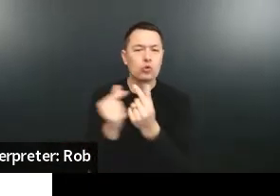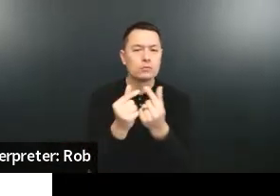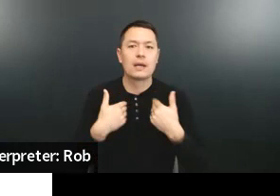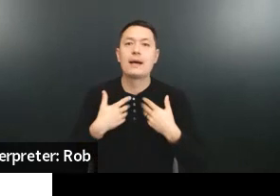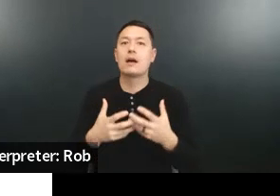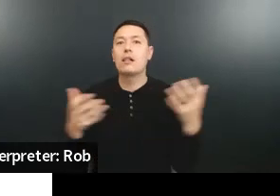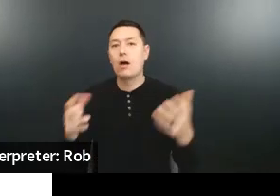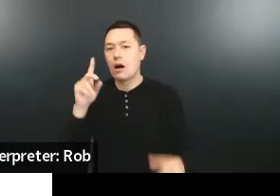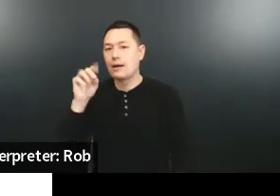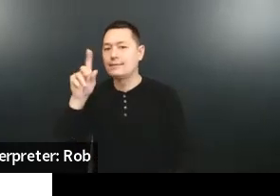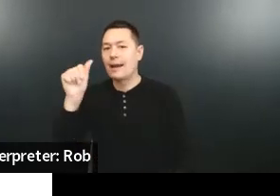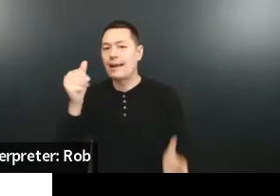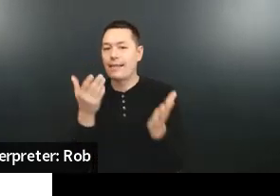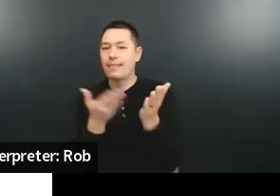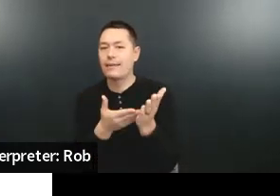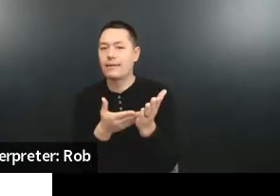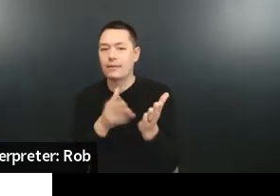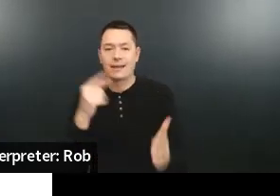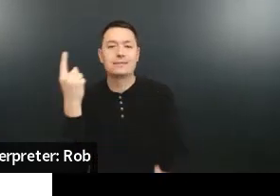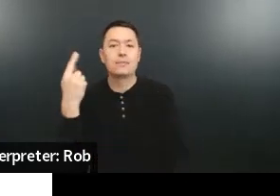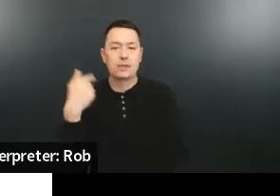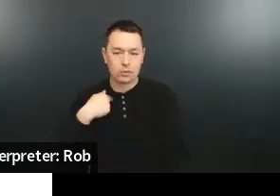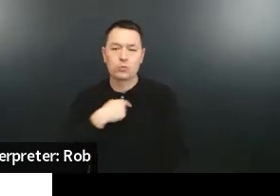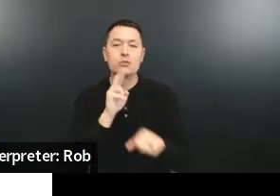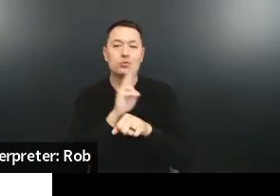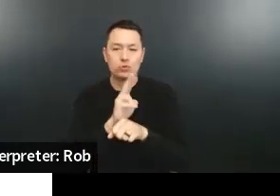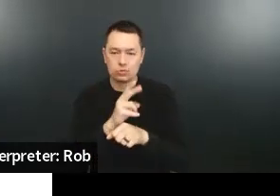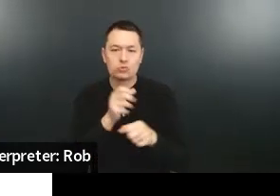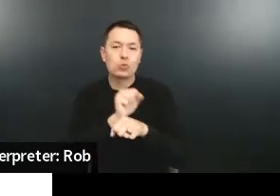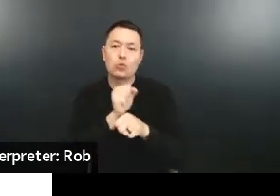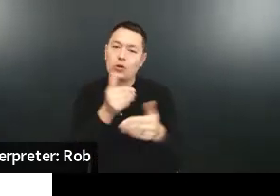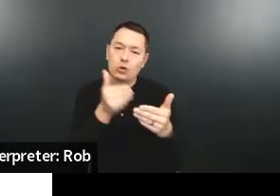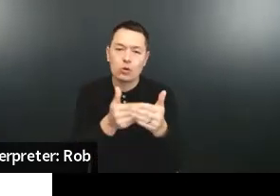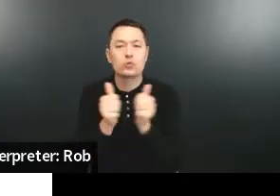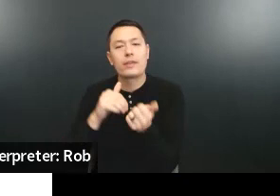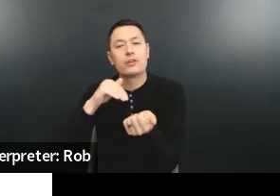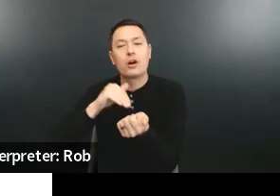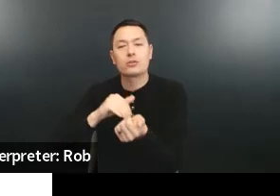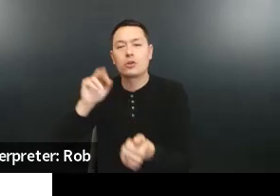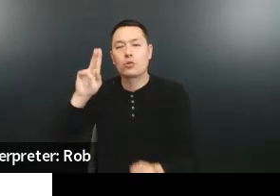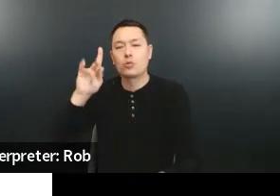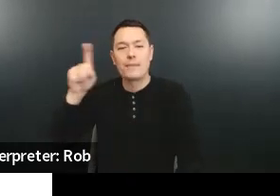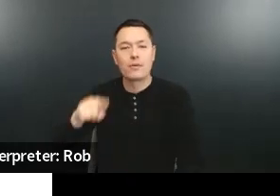So it's something that we work closely with Dr. Ramirez on So I wanted to make sure that that link was here.